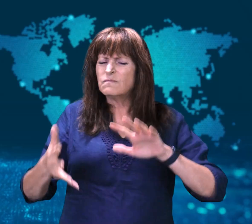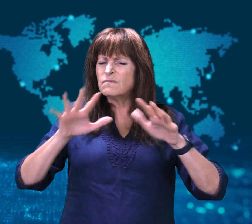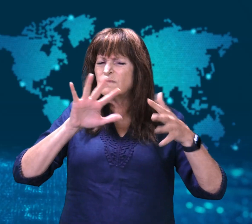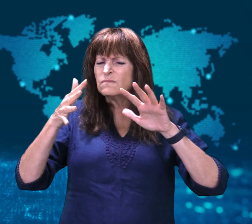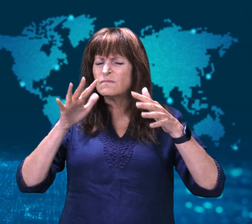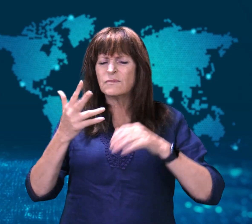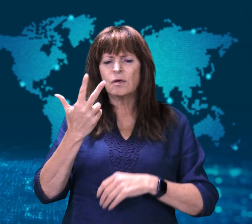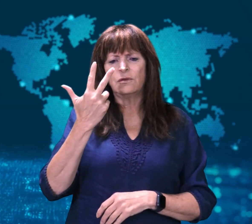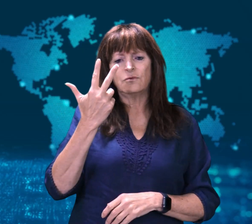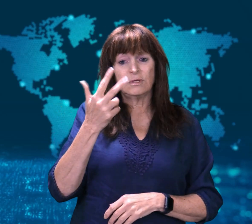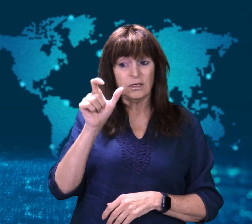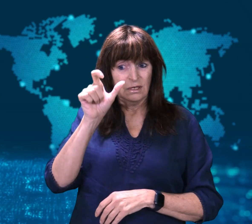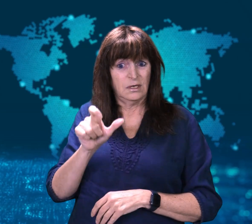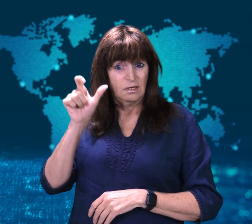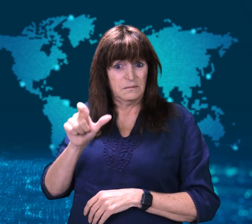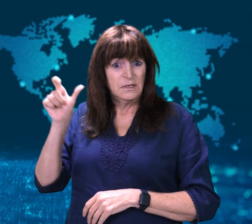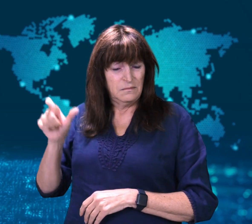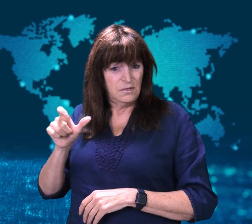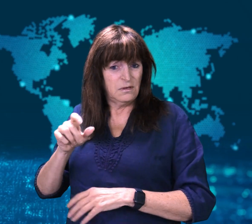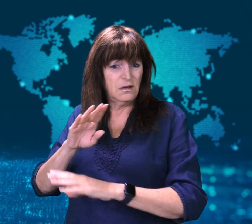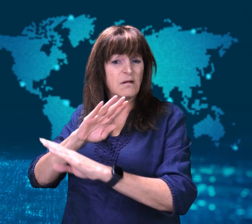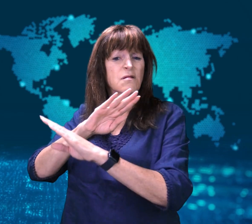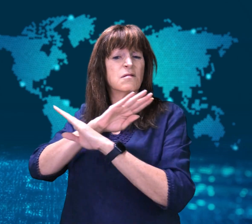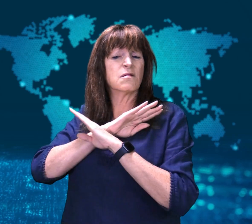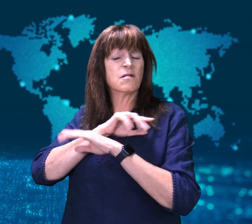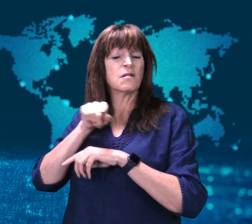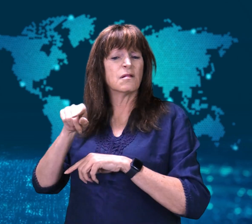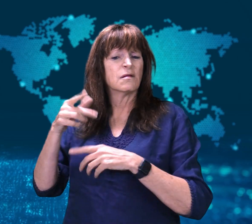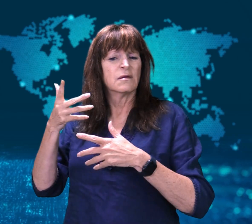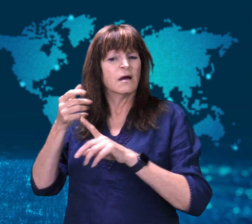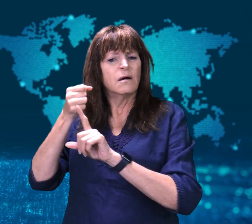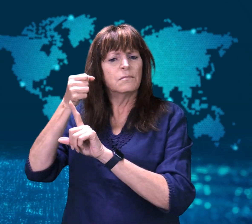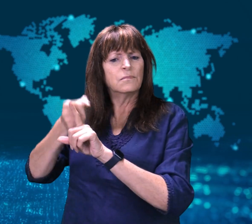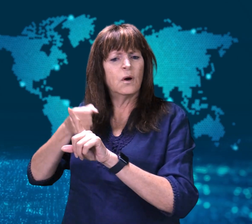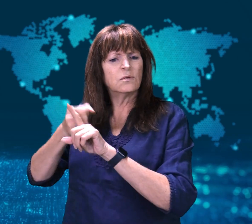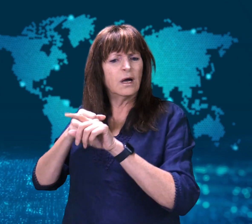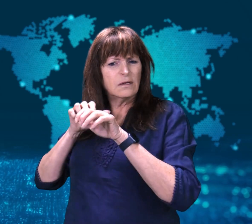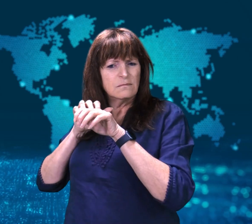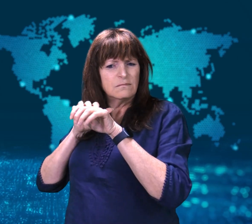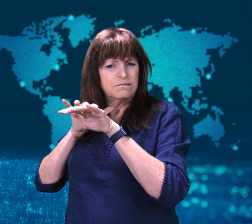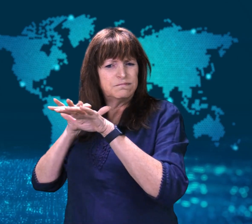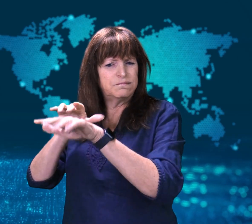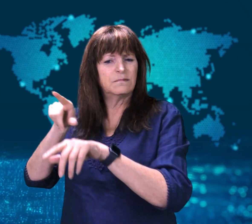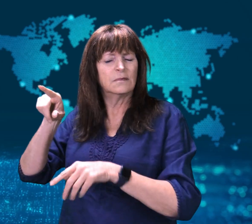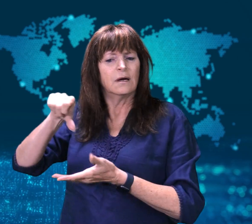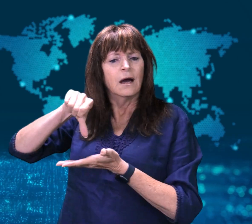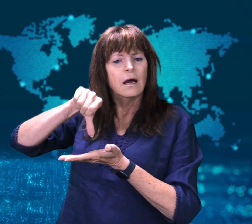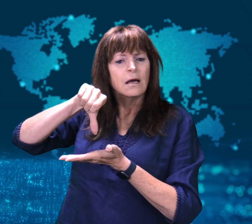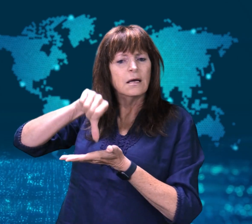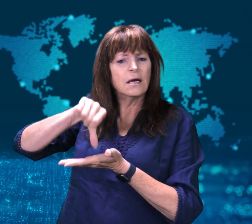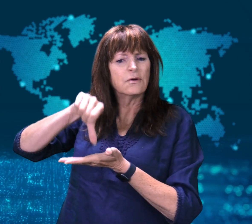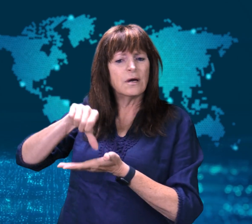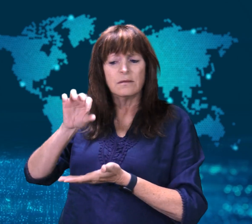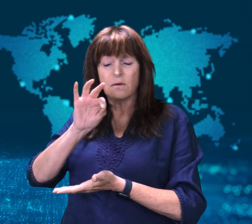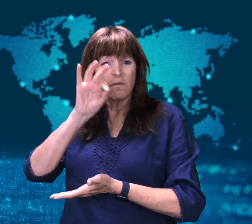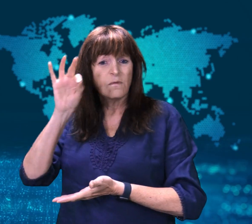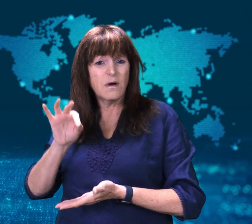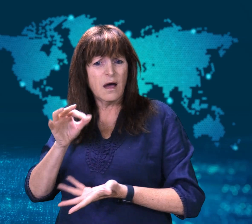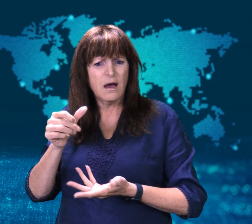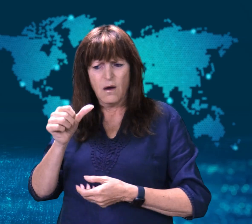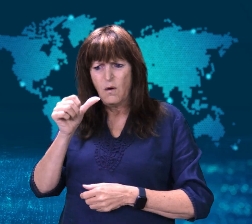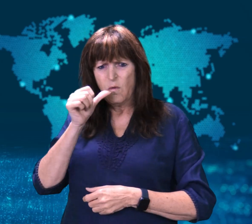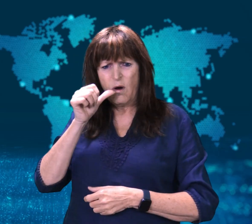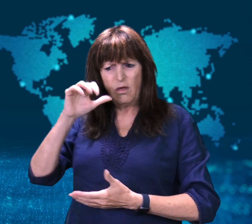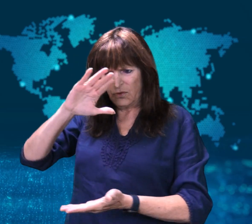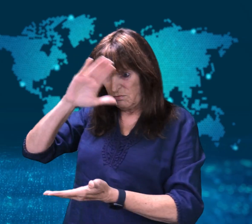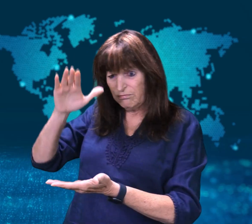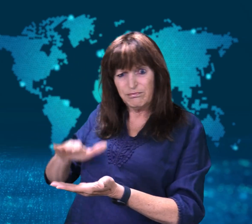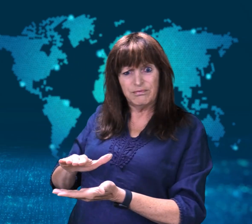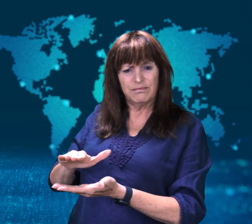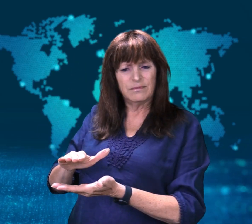[Georgia]: At least three people have been killed in protests in